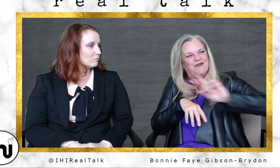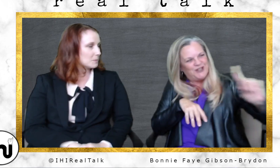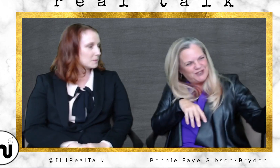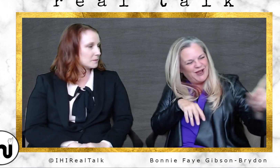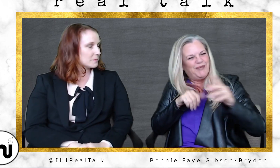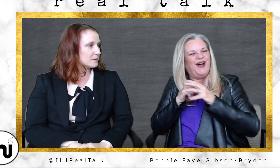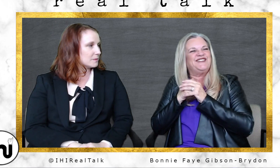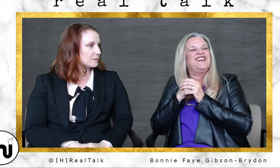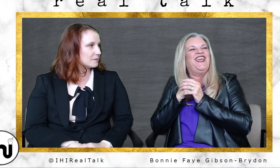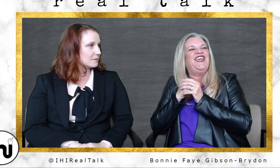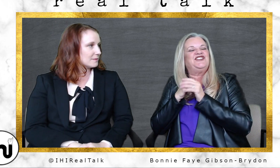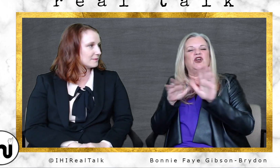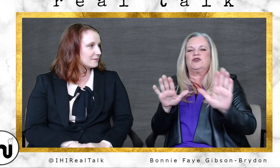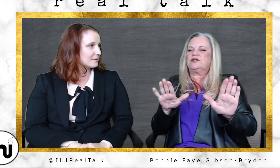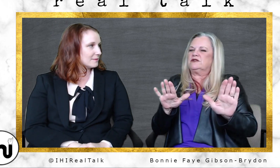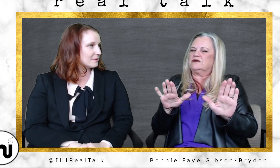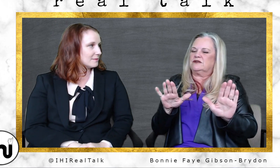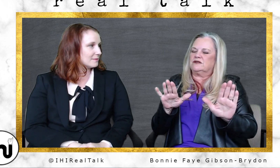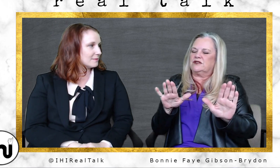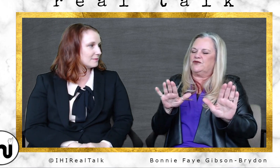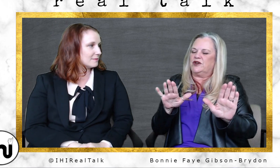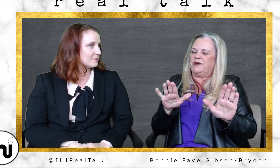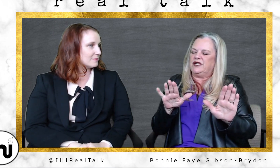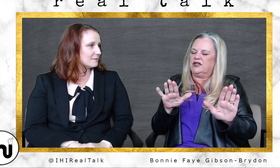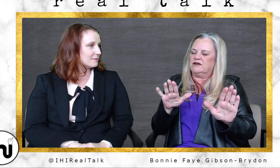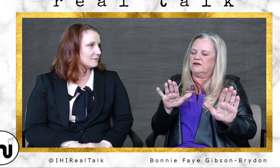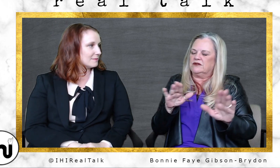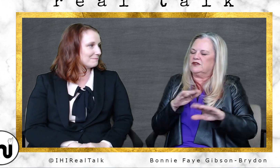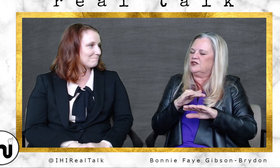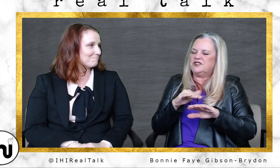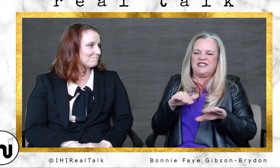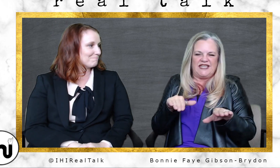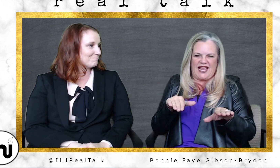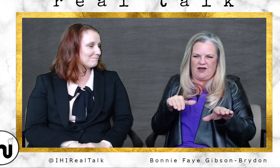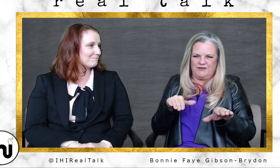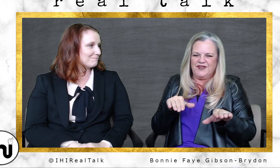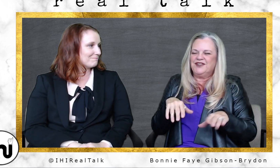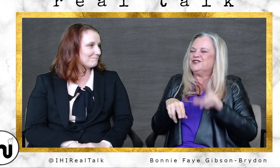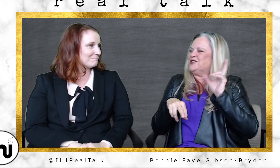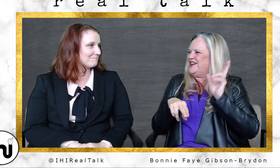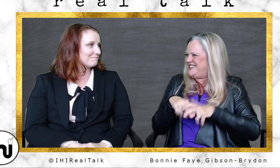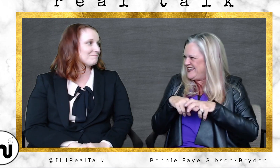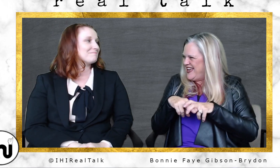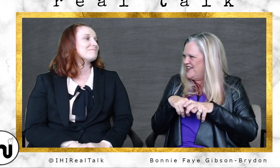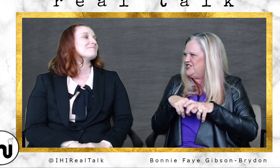I went to my boss, and she goes, "They've already been here. Sit down." So I sat down, and she